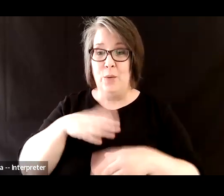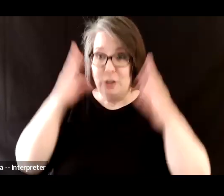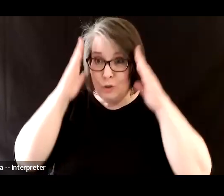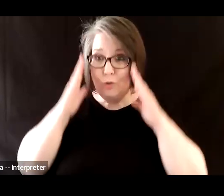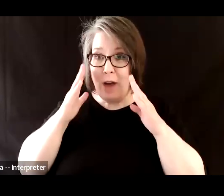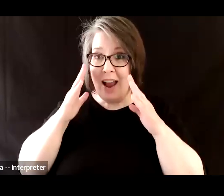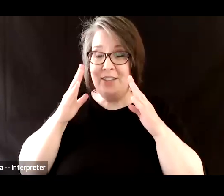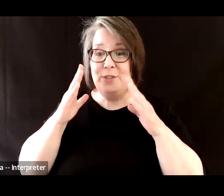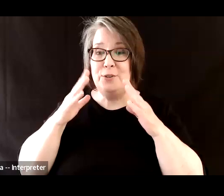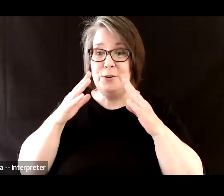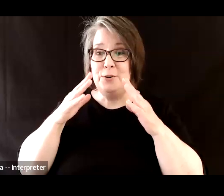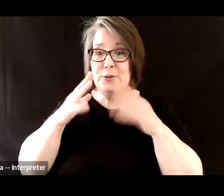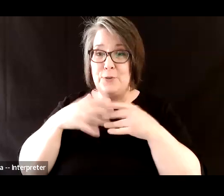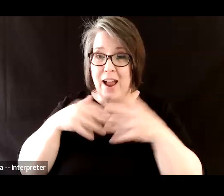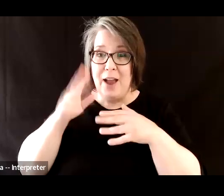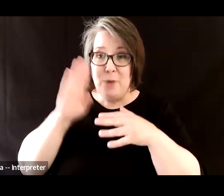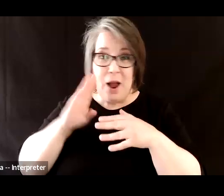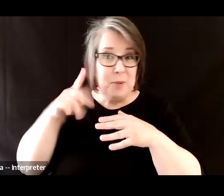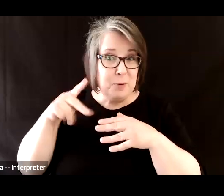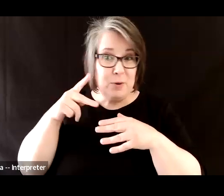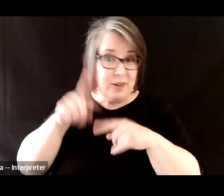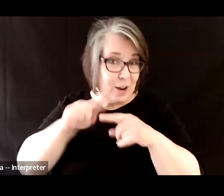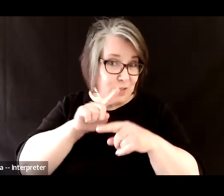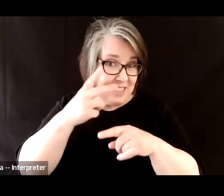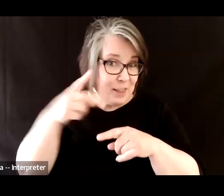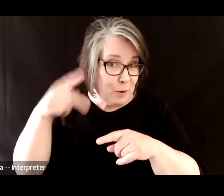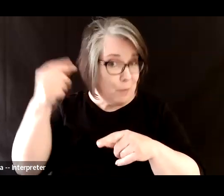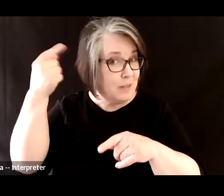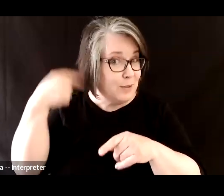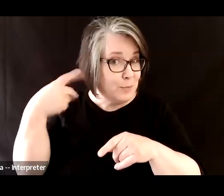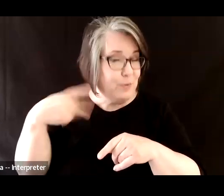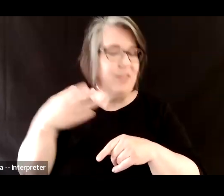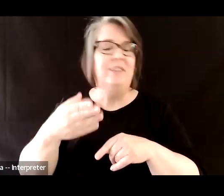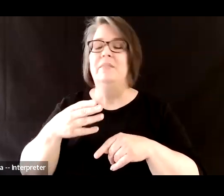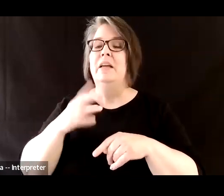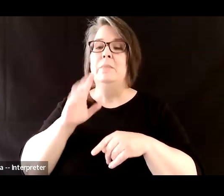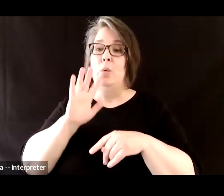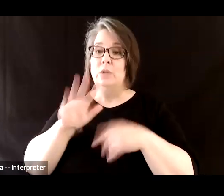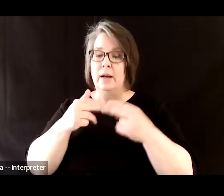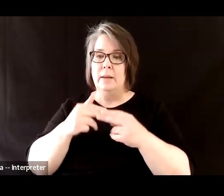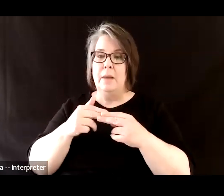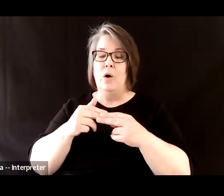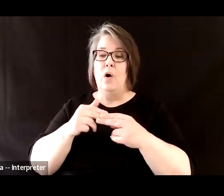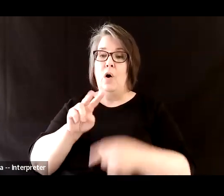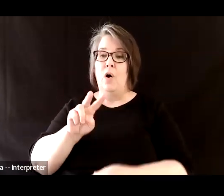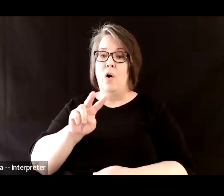purple but it is in there and today we are going to be talking about virtual and hybrid event accessibility.